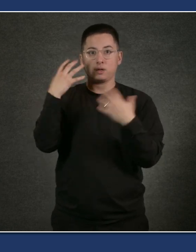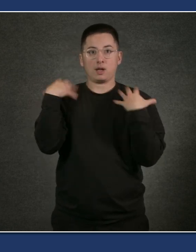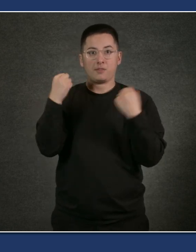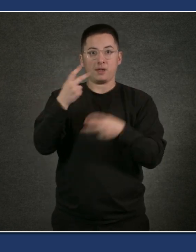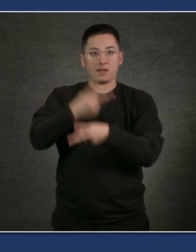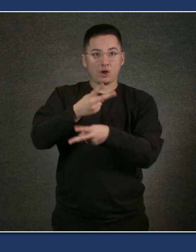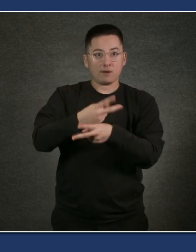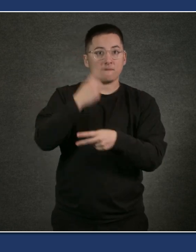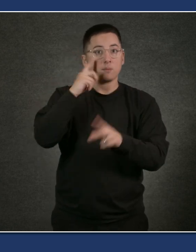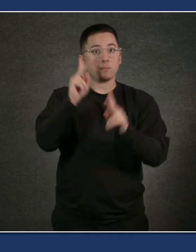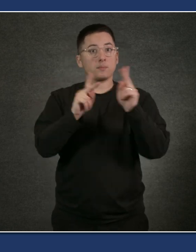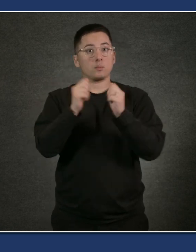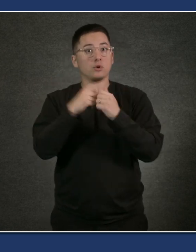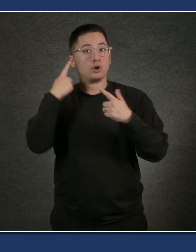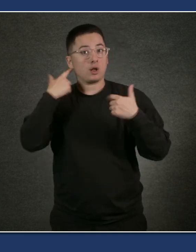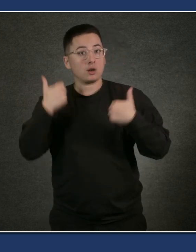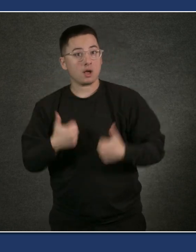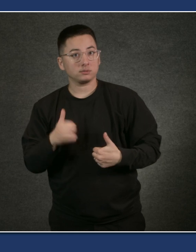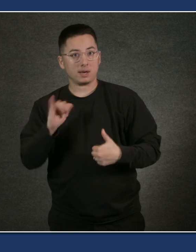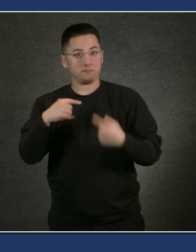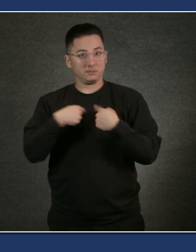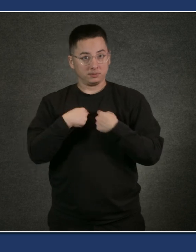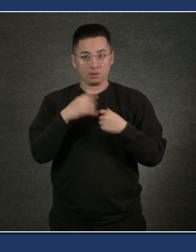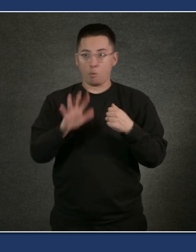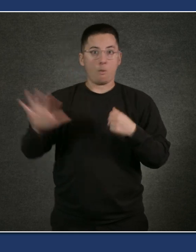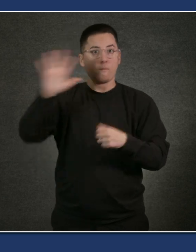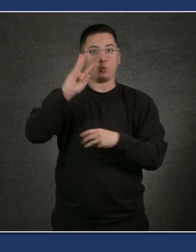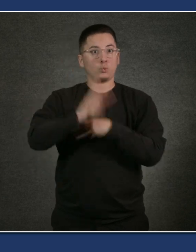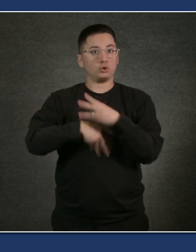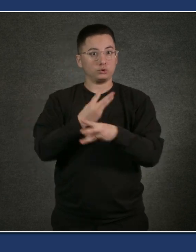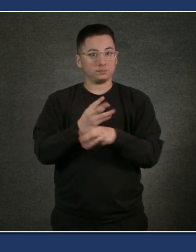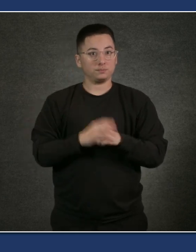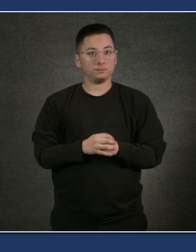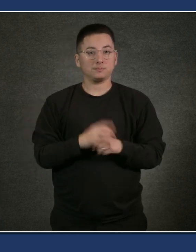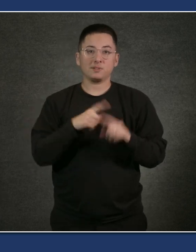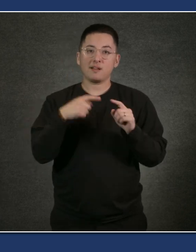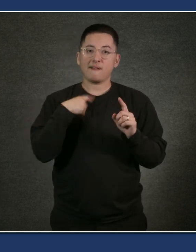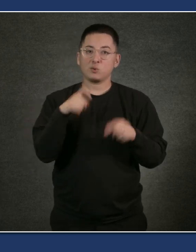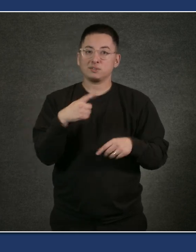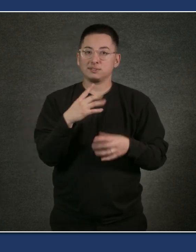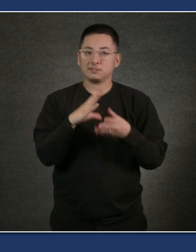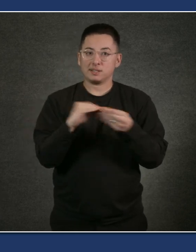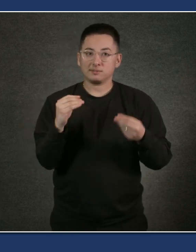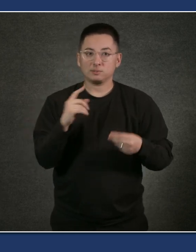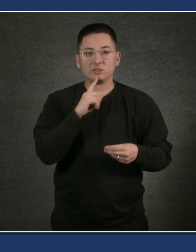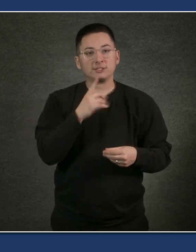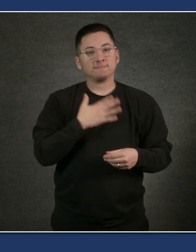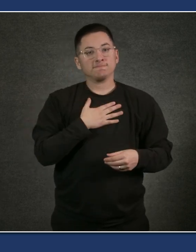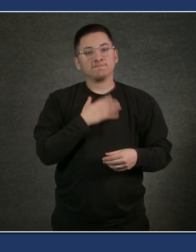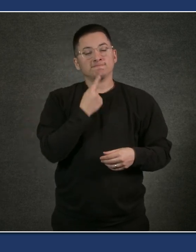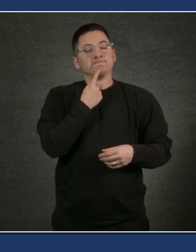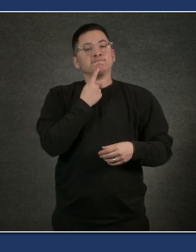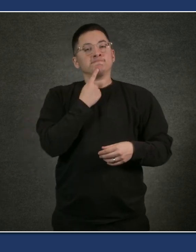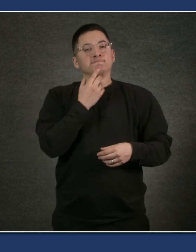But I have to say, it is a bittersweet feeling, going back to the work I love, but leaving the incredible work